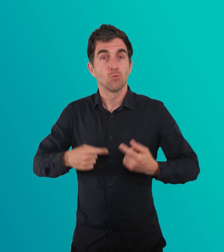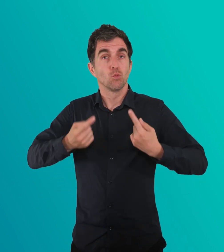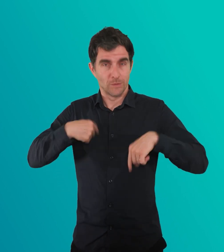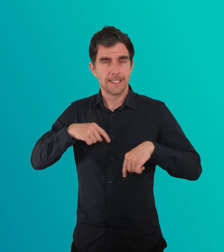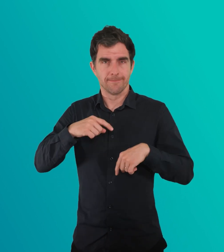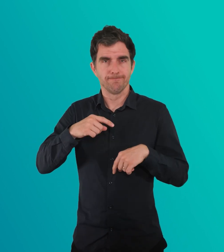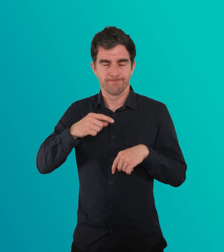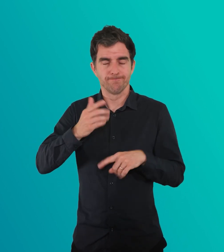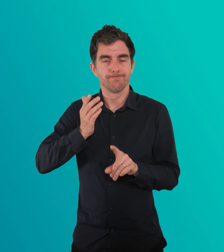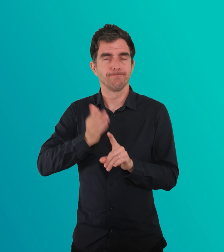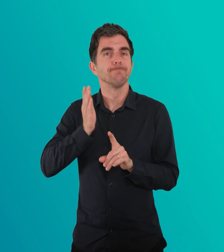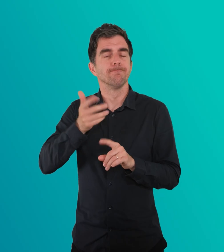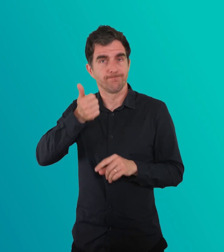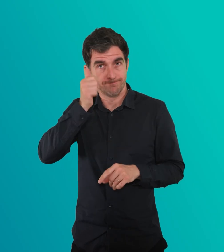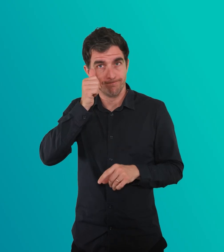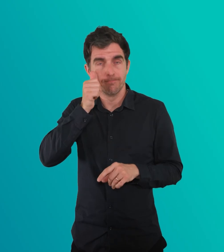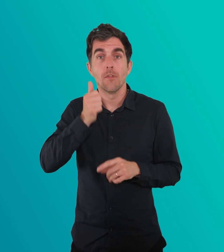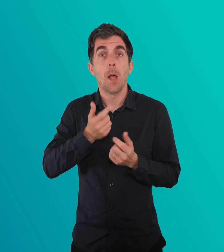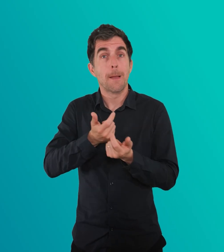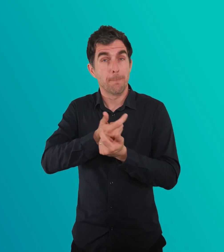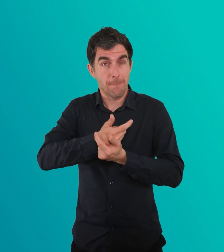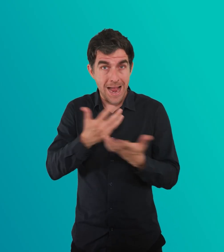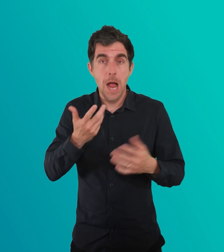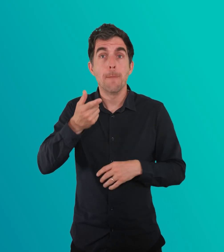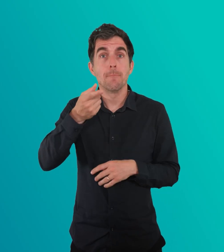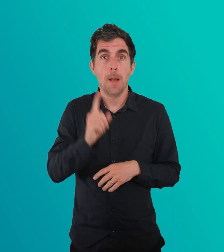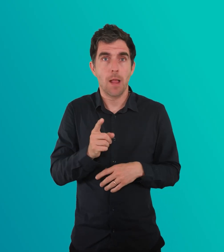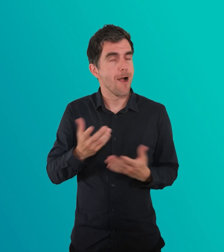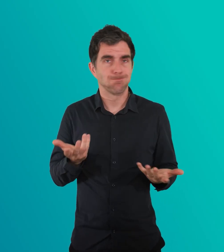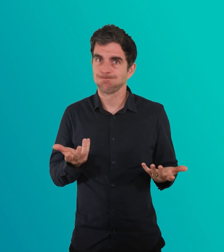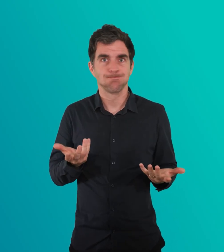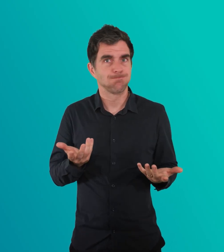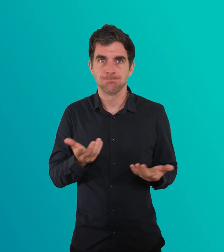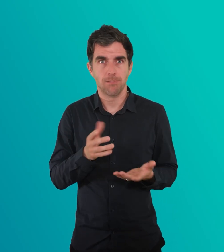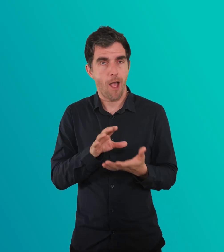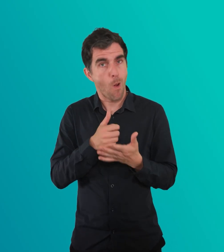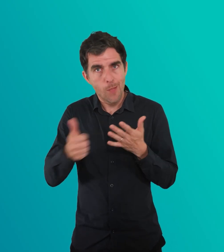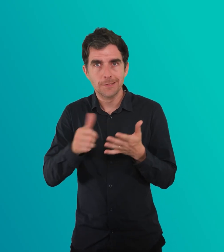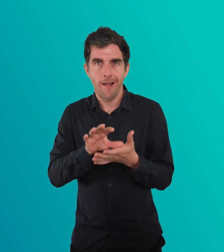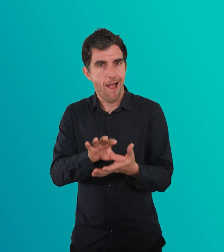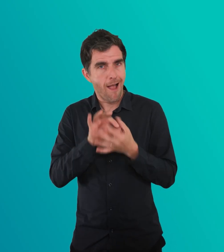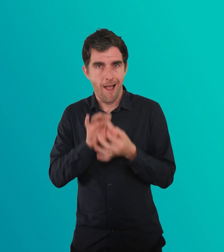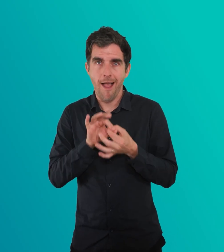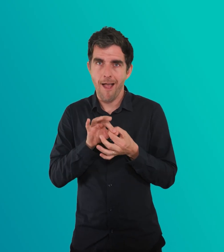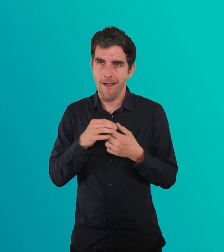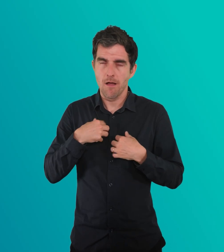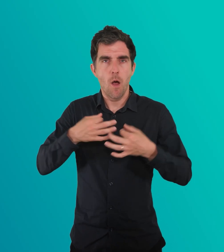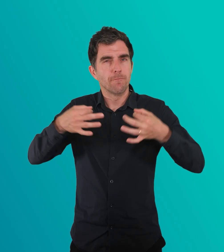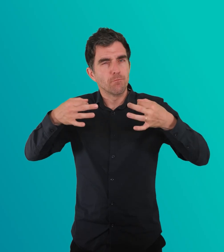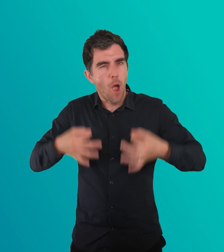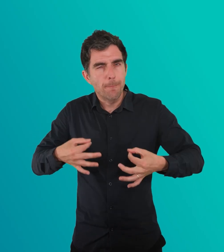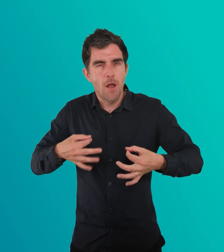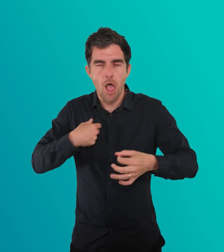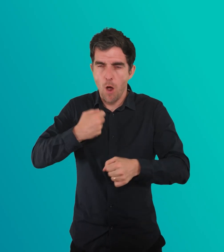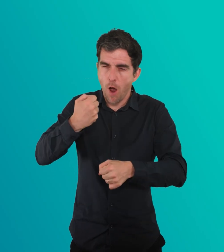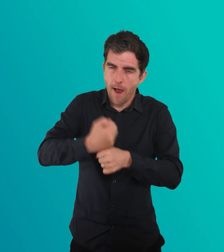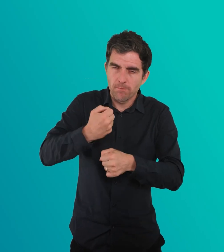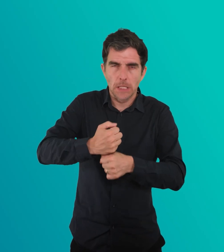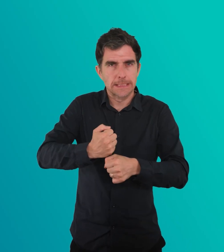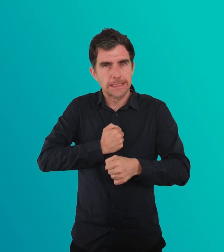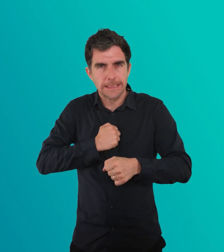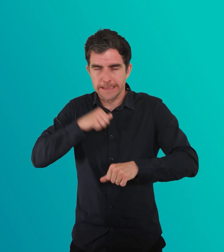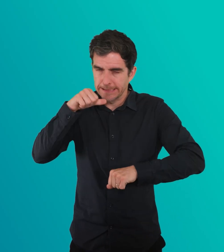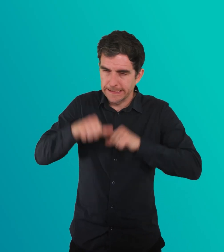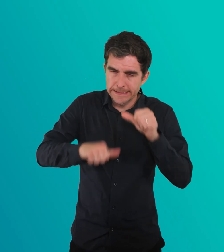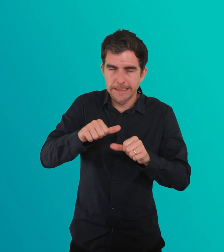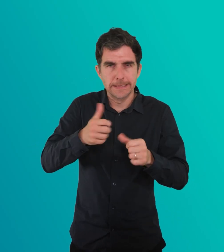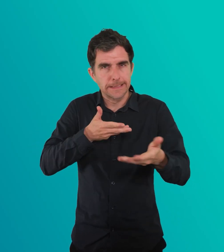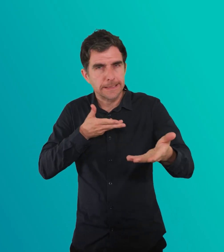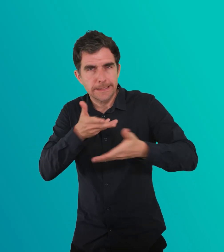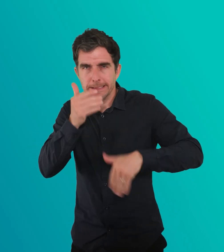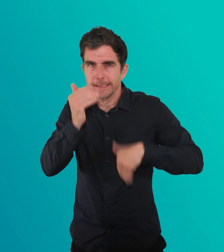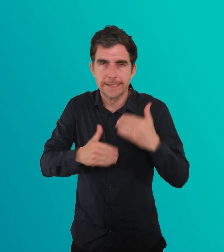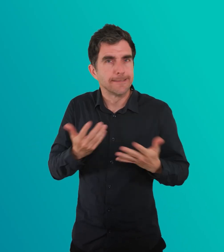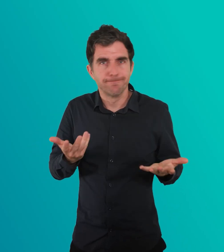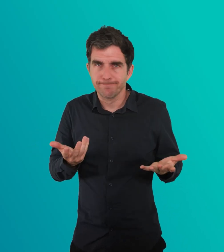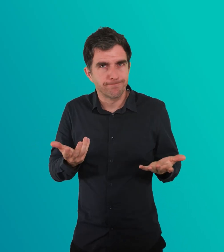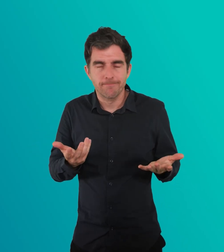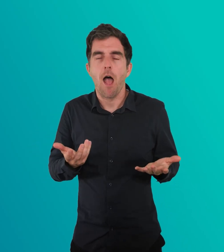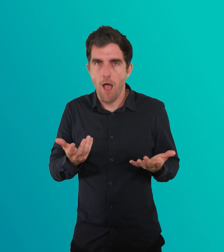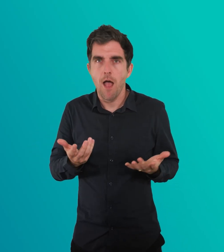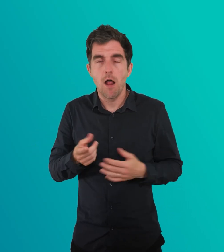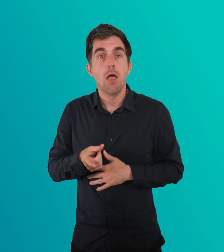We also recognise that many people do not always engage with formal government channels,